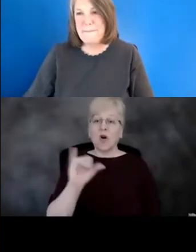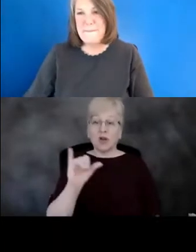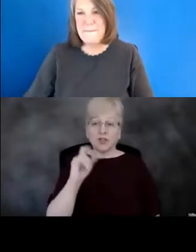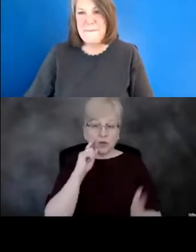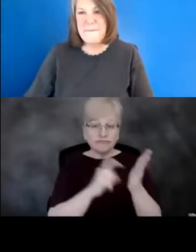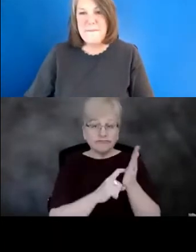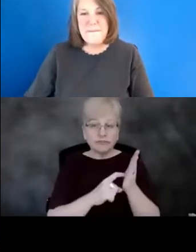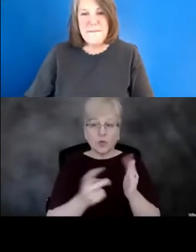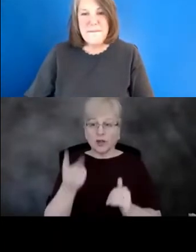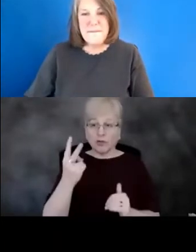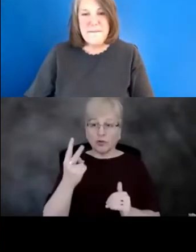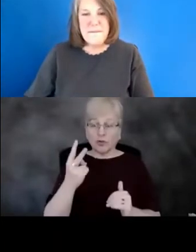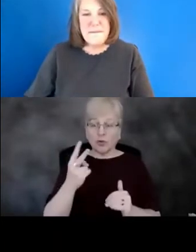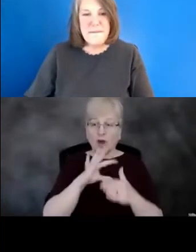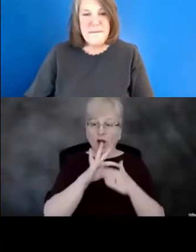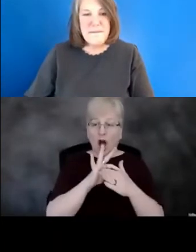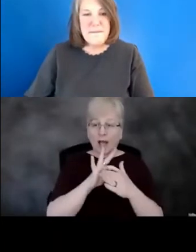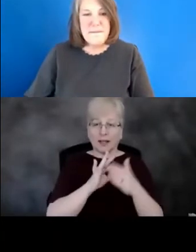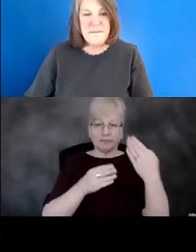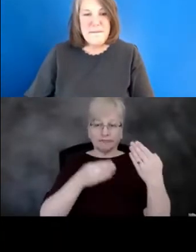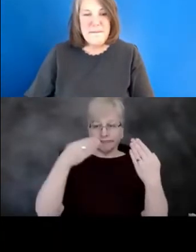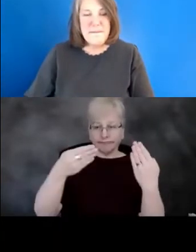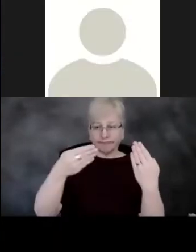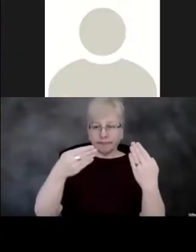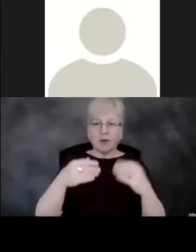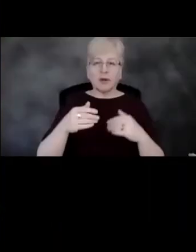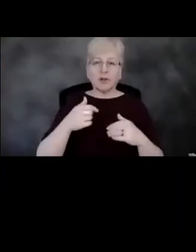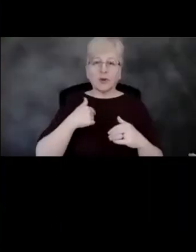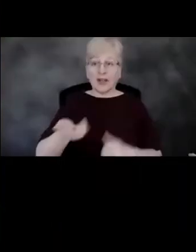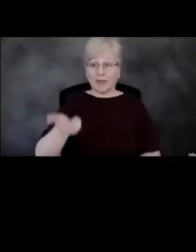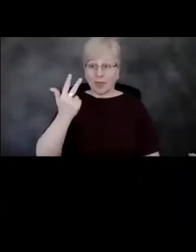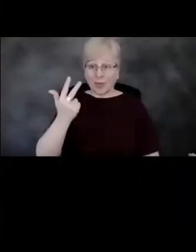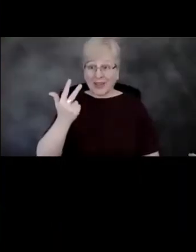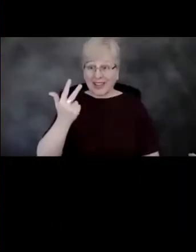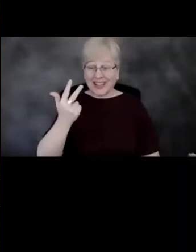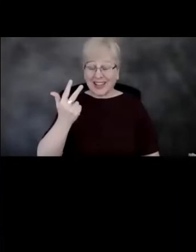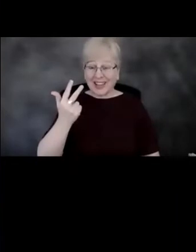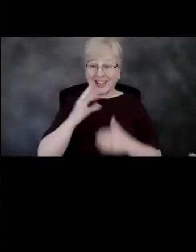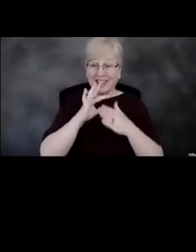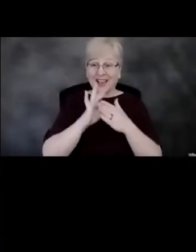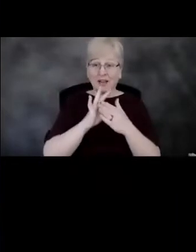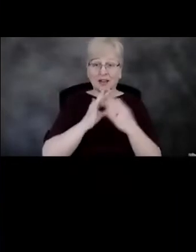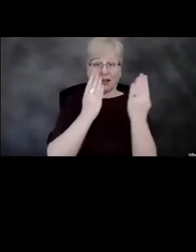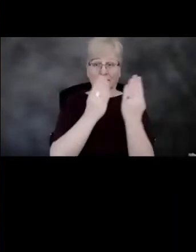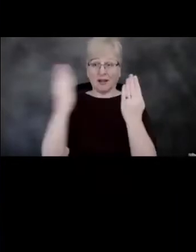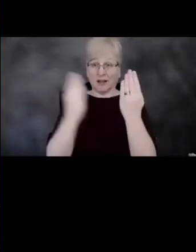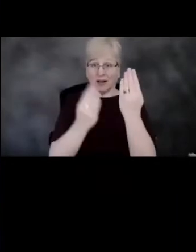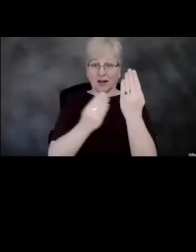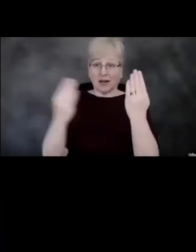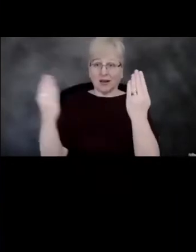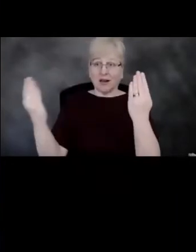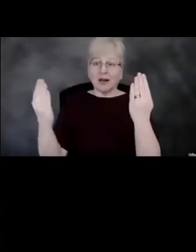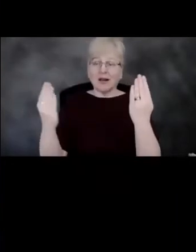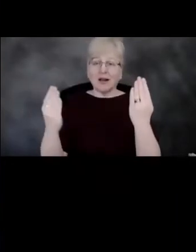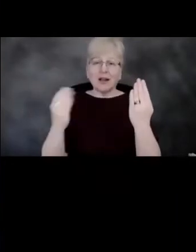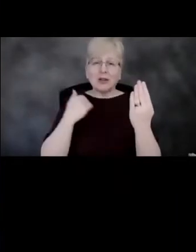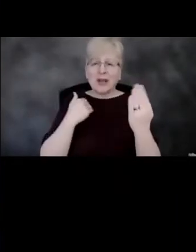here, we have one with three, a couple with four, one with five, one with six. Another